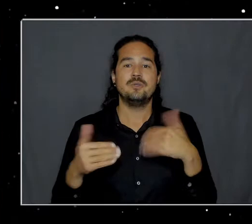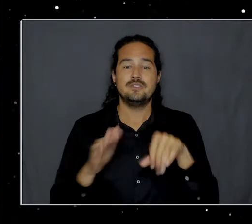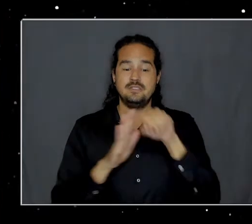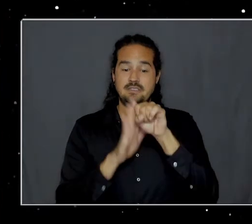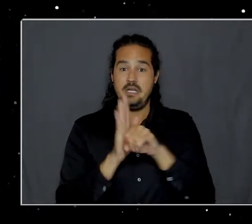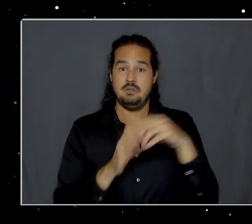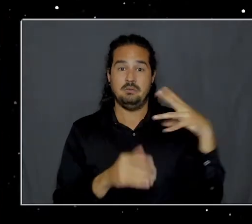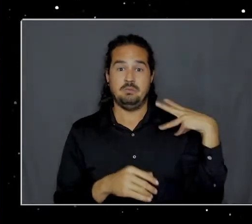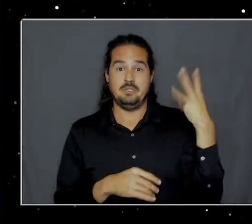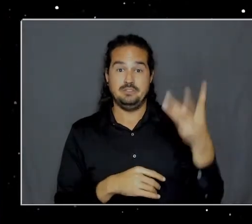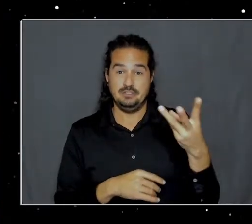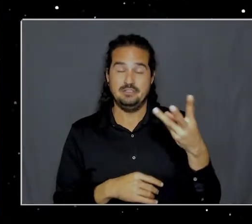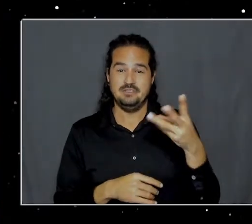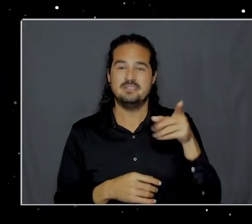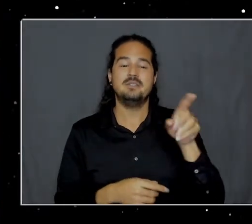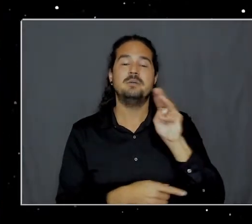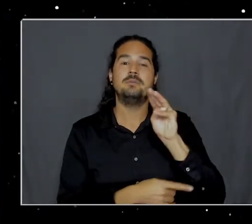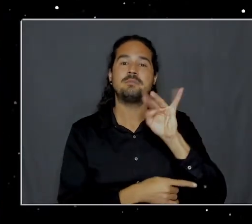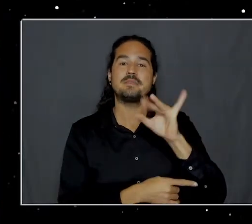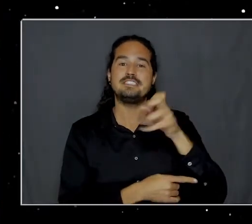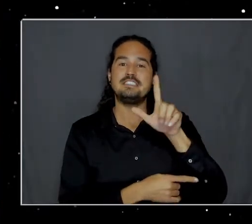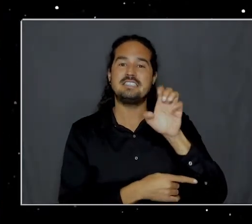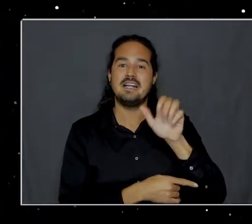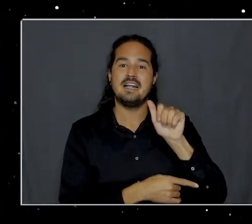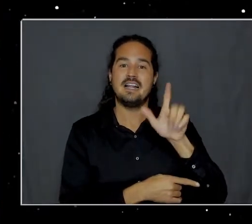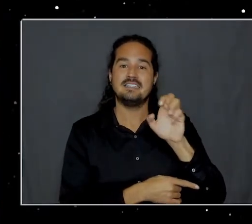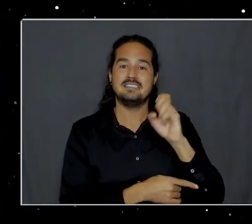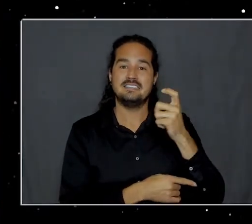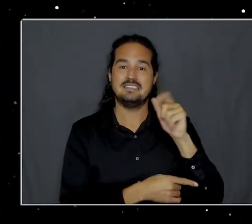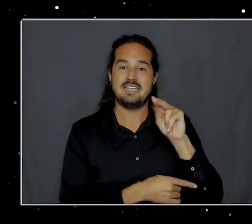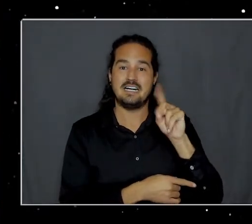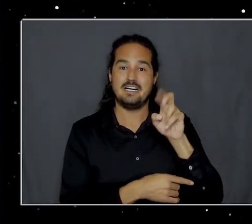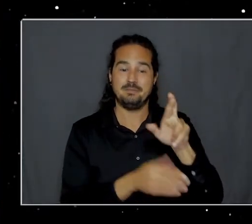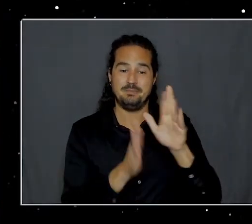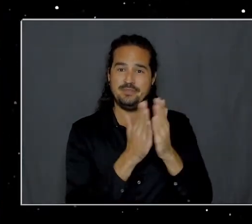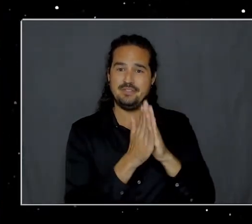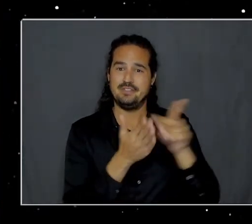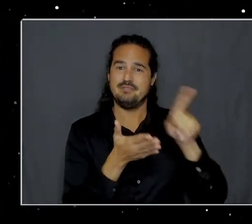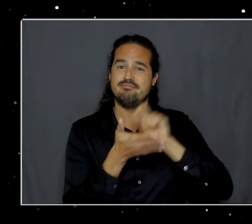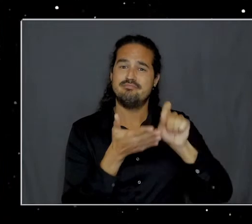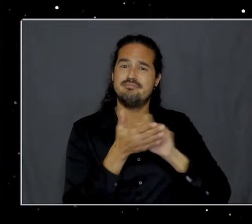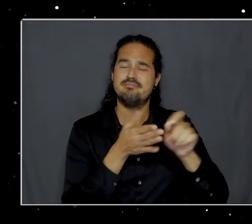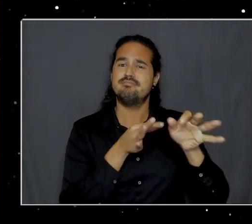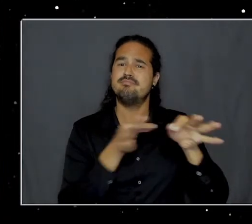MICHELLE ALEXANDER'S BOOK TRACES